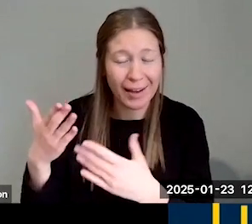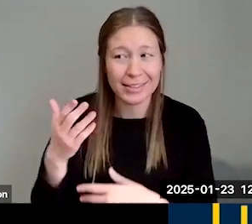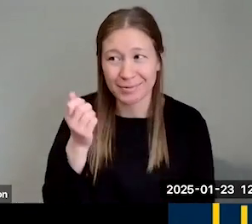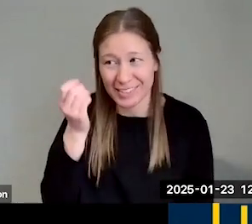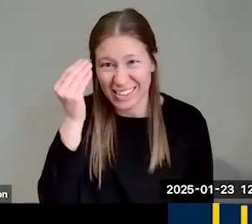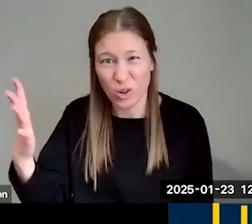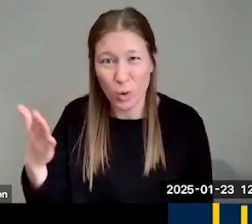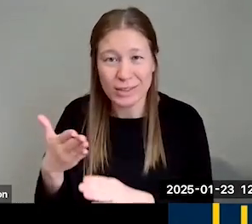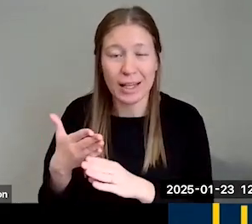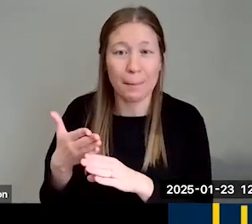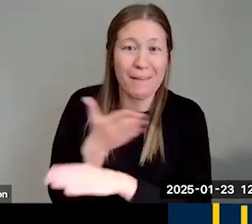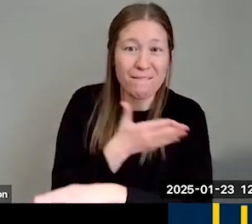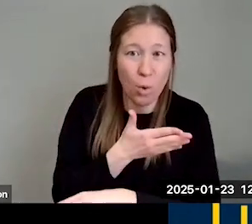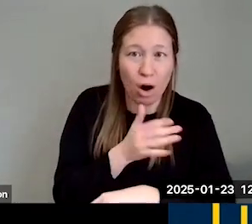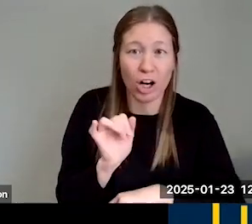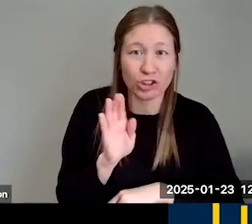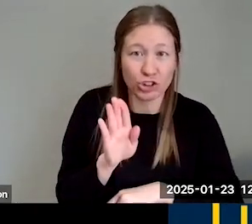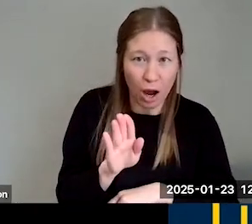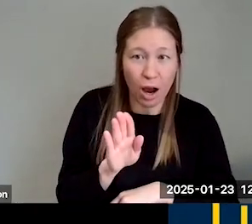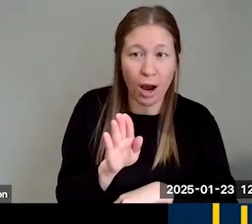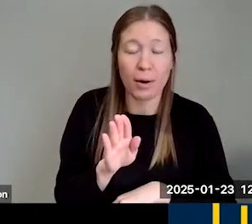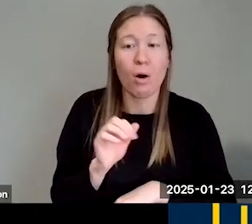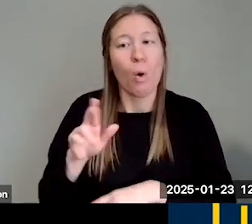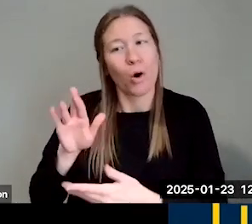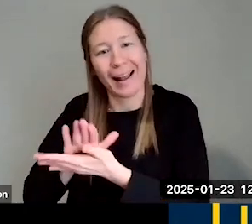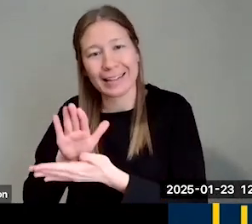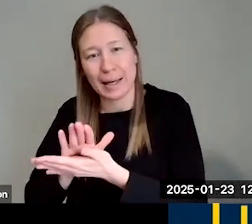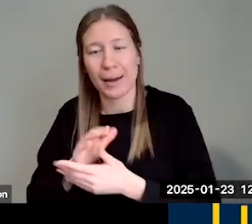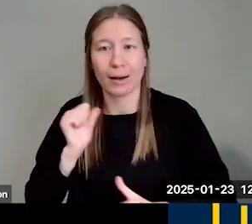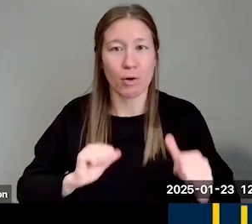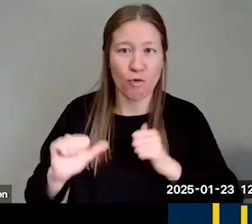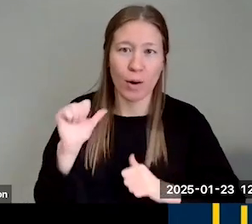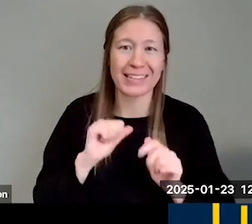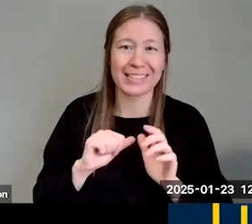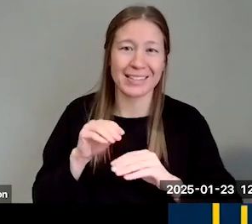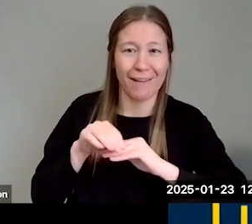or academic performance is affected. There is no requirement for, again,